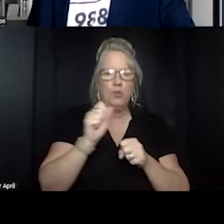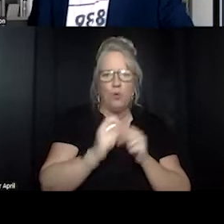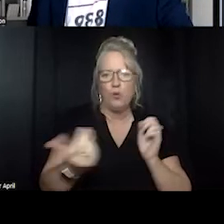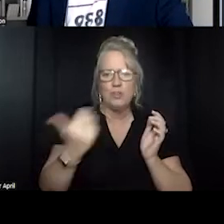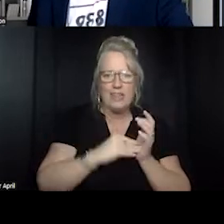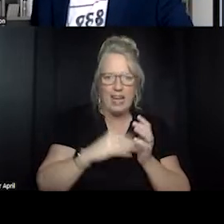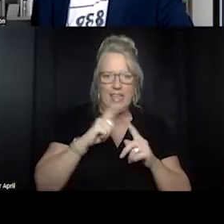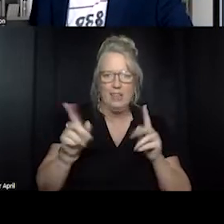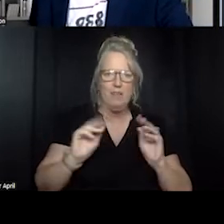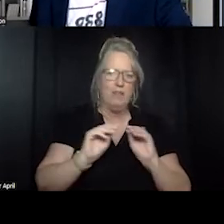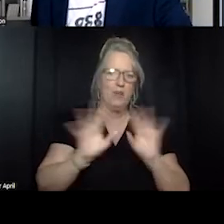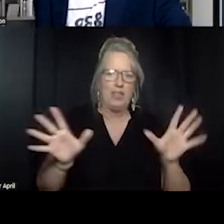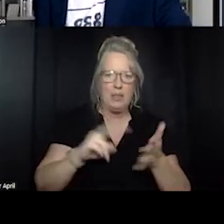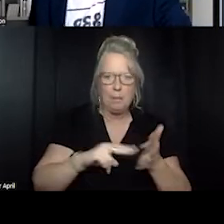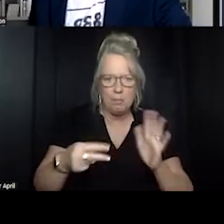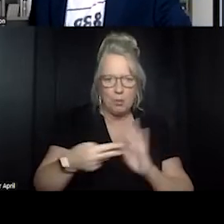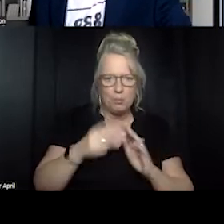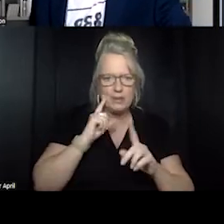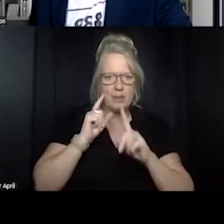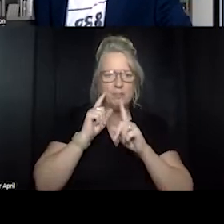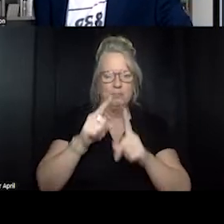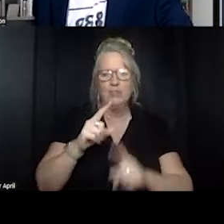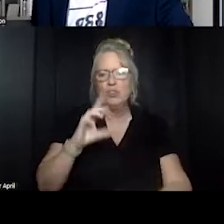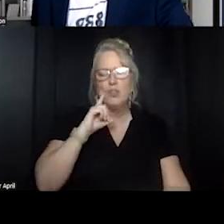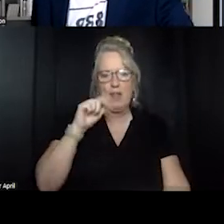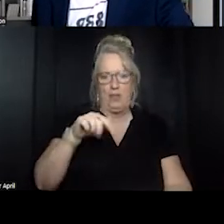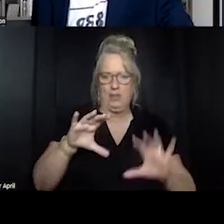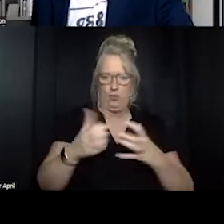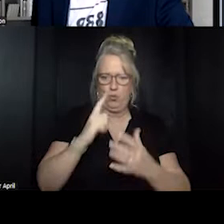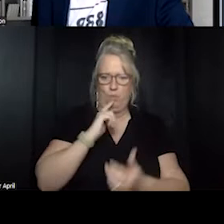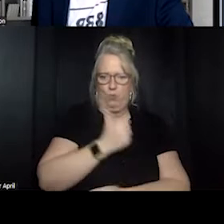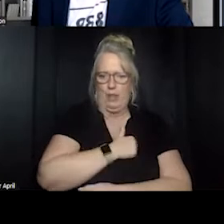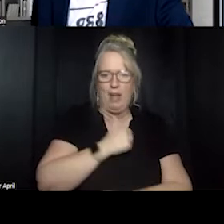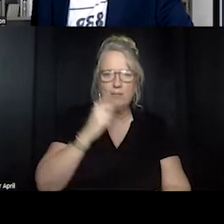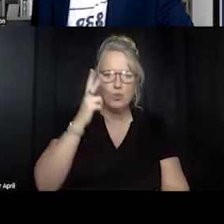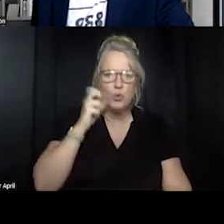VERY CLEAR PURPOSE AND MISSION. I THINK THIS GROUP IS GOING TO LOVE JEFF HEARING ABOUT THE WORK THAT